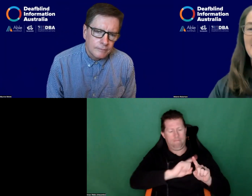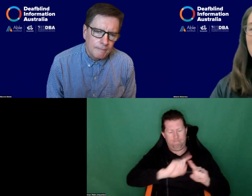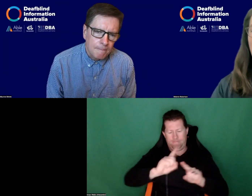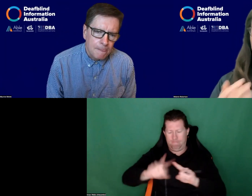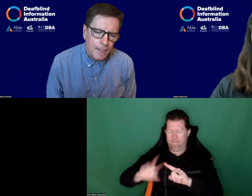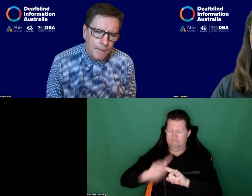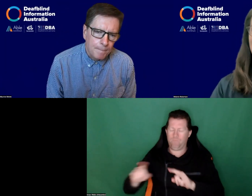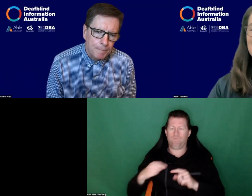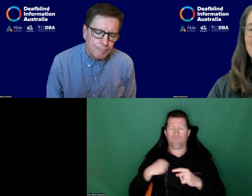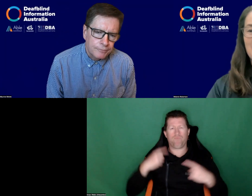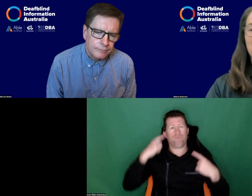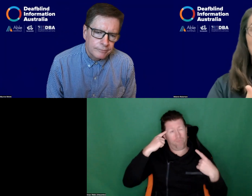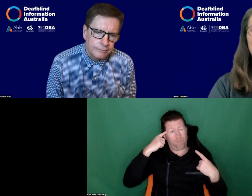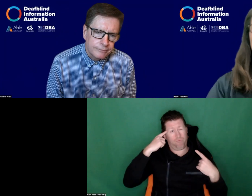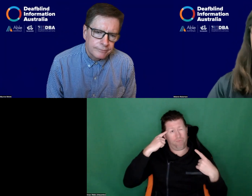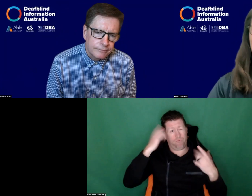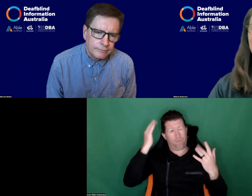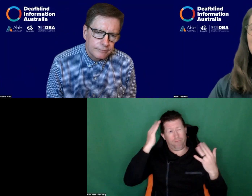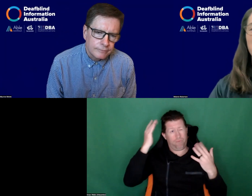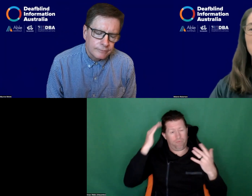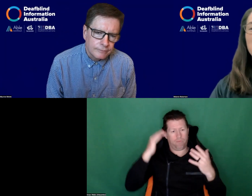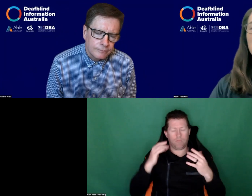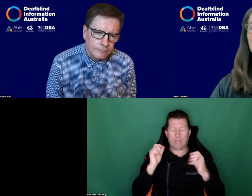I get this idea of closure in this example.